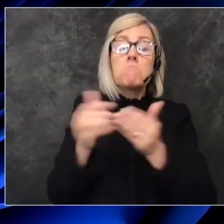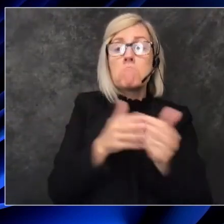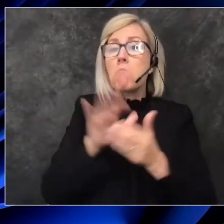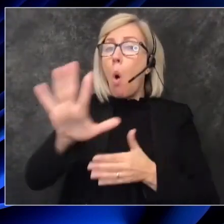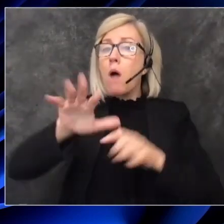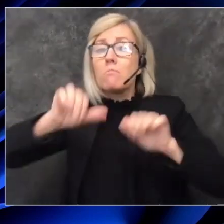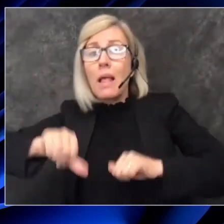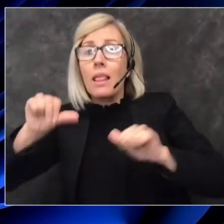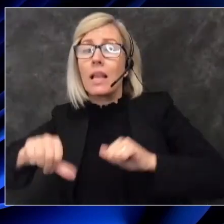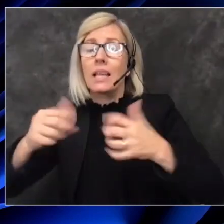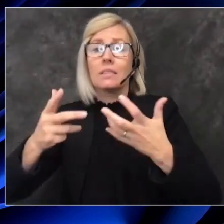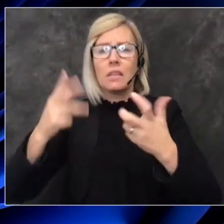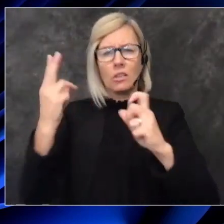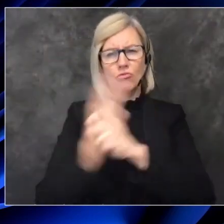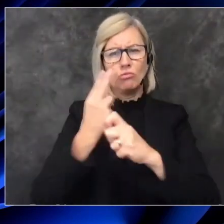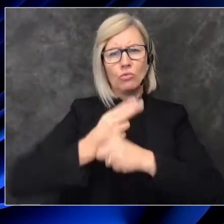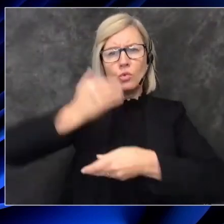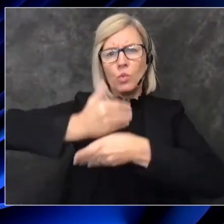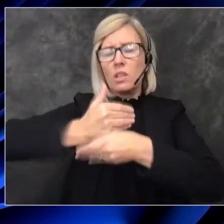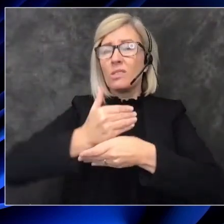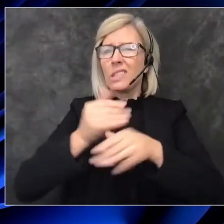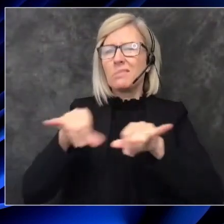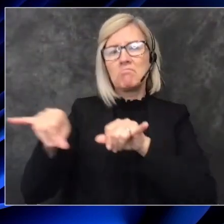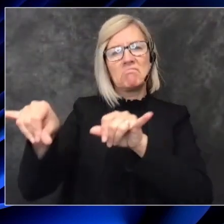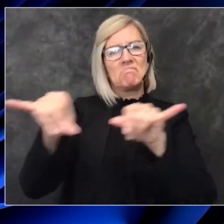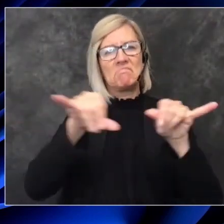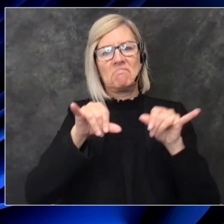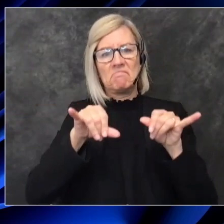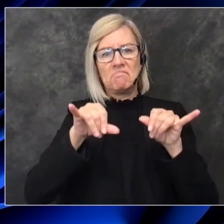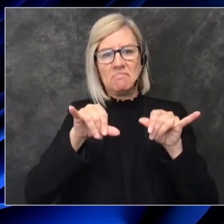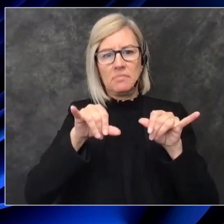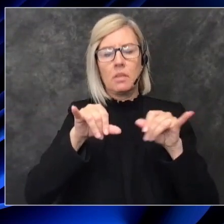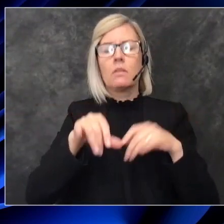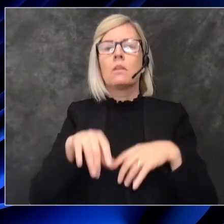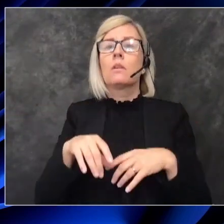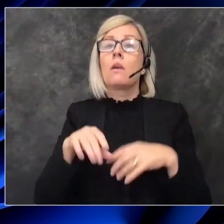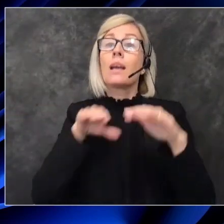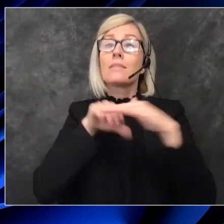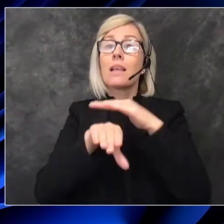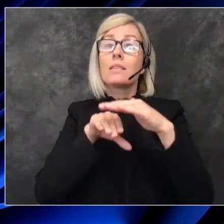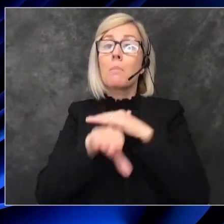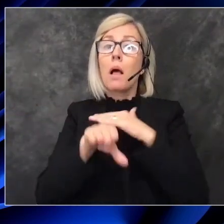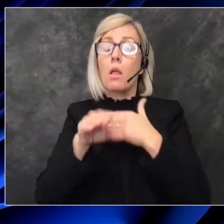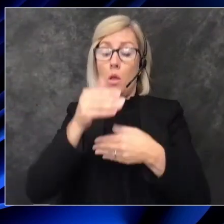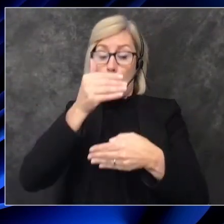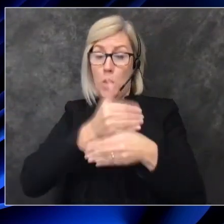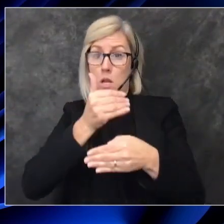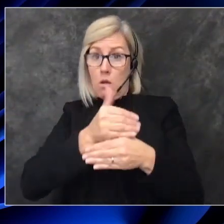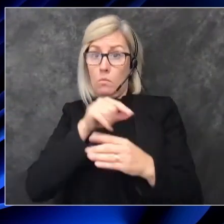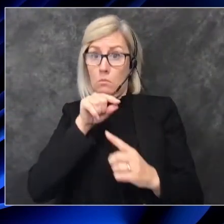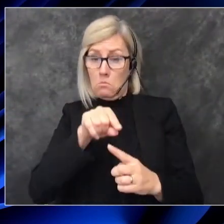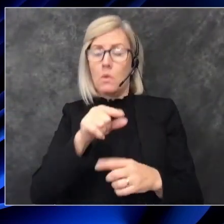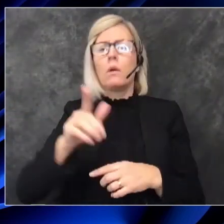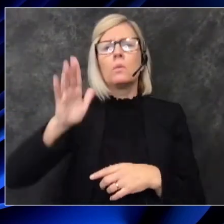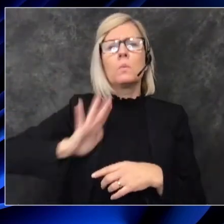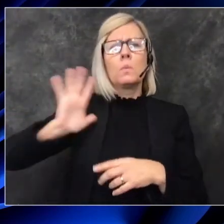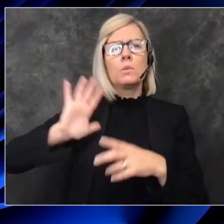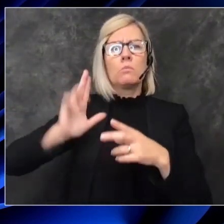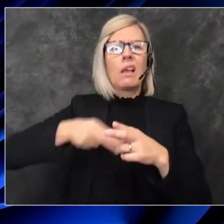able to use windows like everyone else do on accessibility on Windows used to be called ease of access.